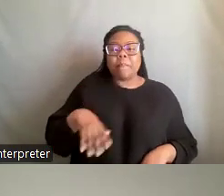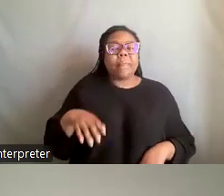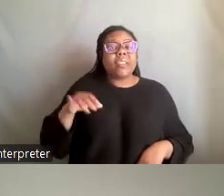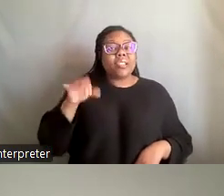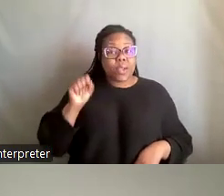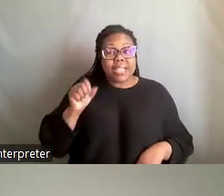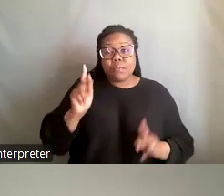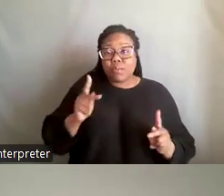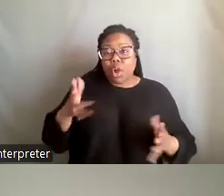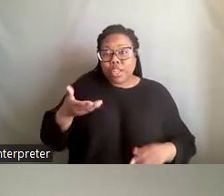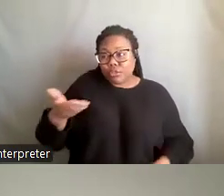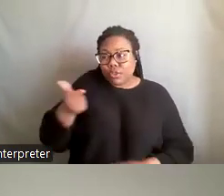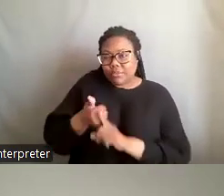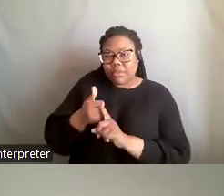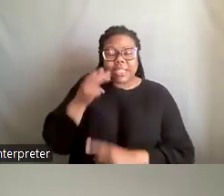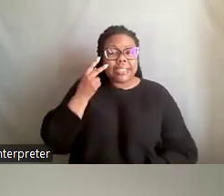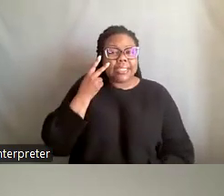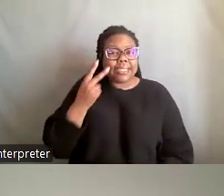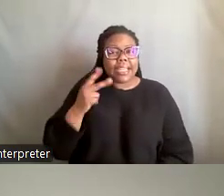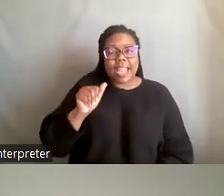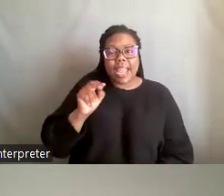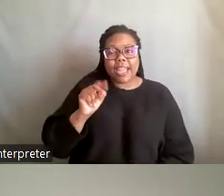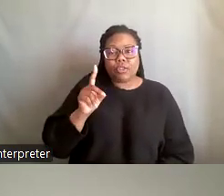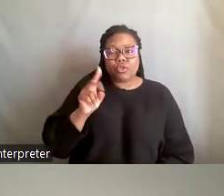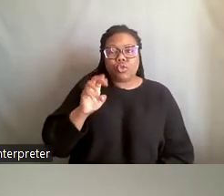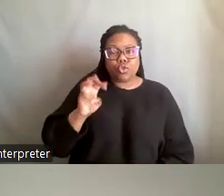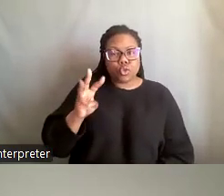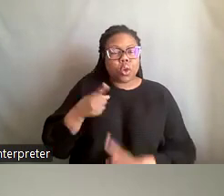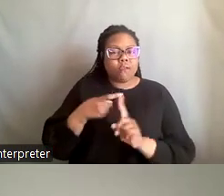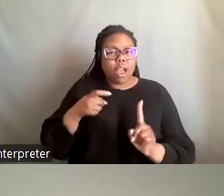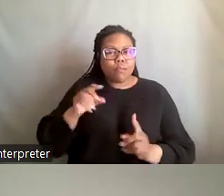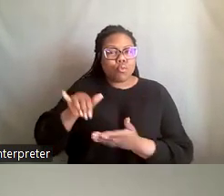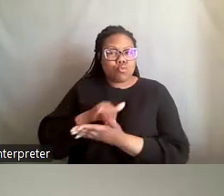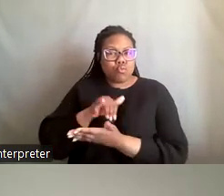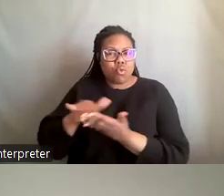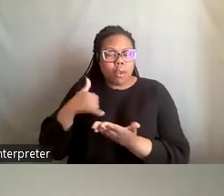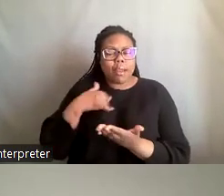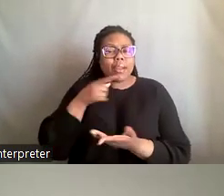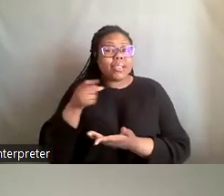is Jessica again. And yes, these are people introducing themselves. So I see